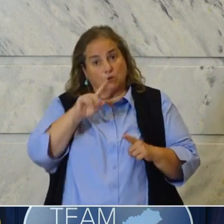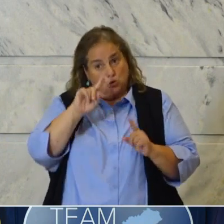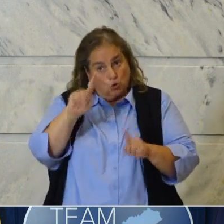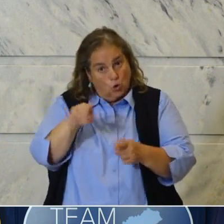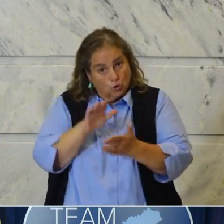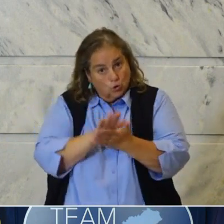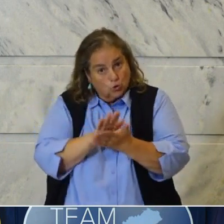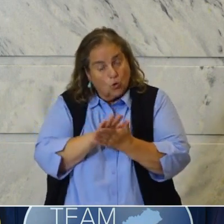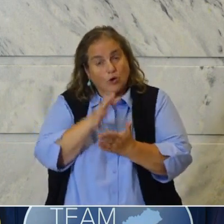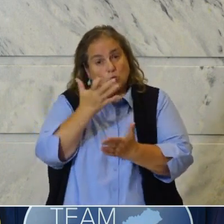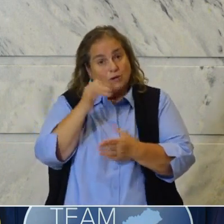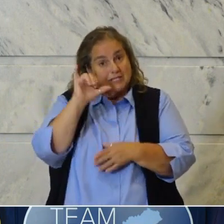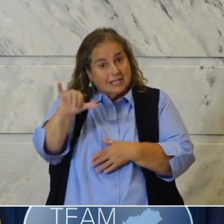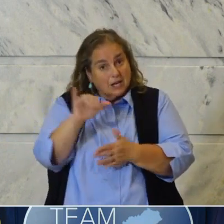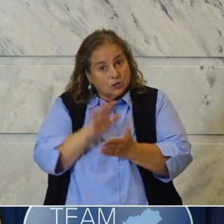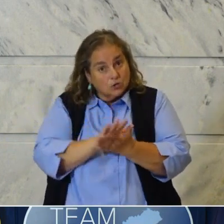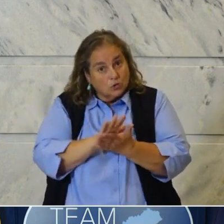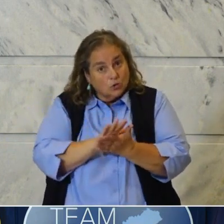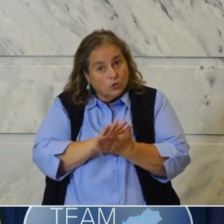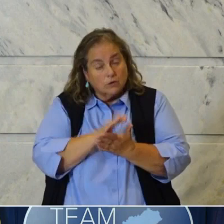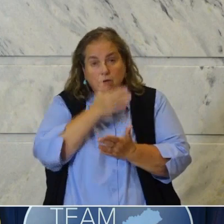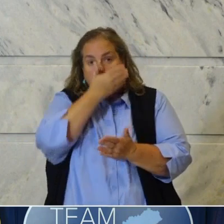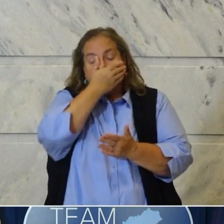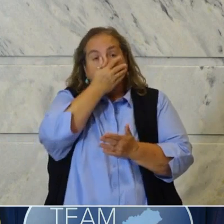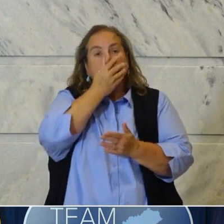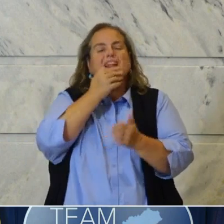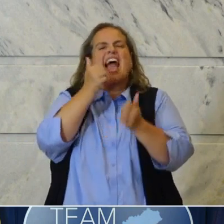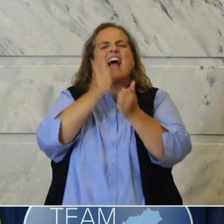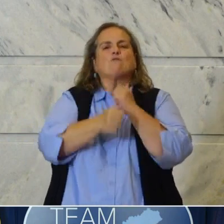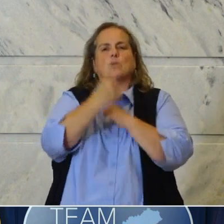and you want to stay in school, it's everybody's obligation to make sure